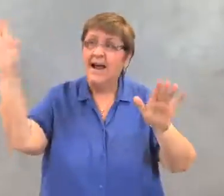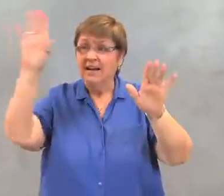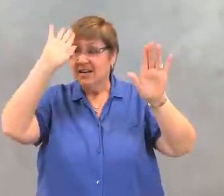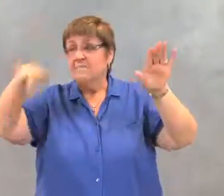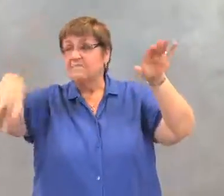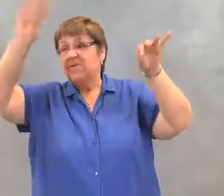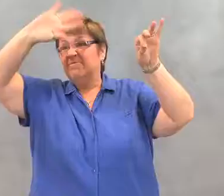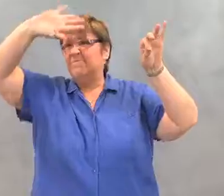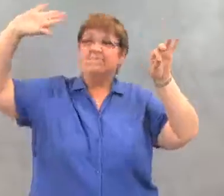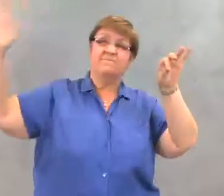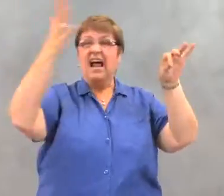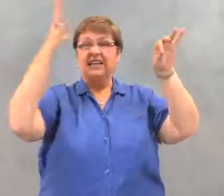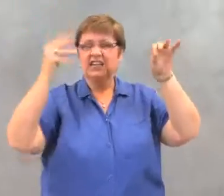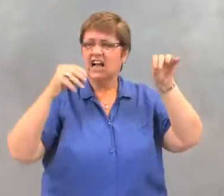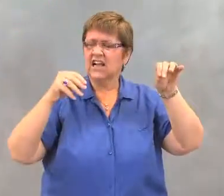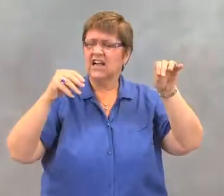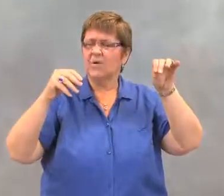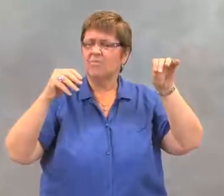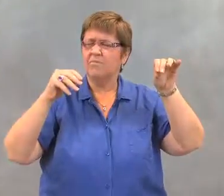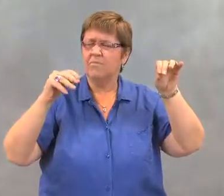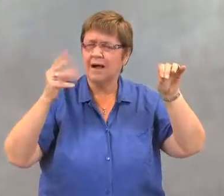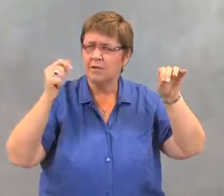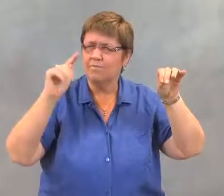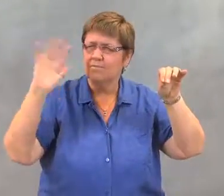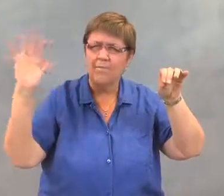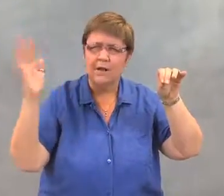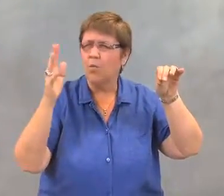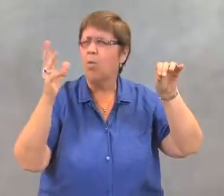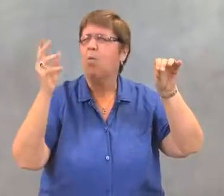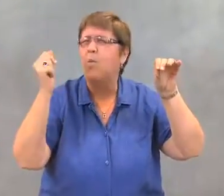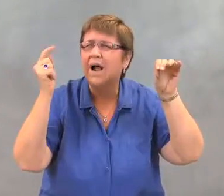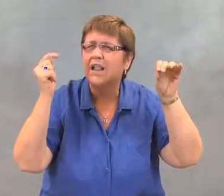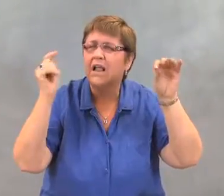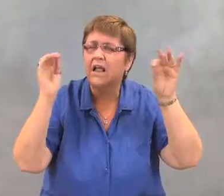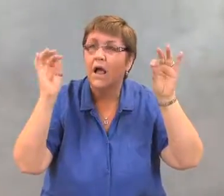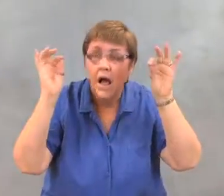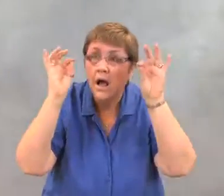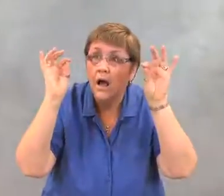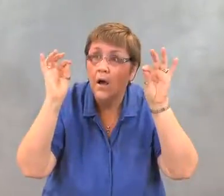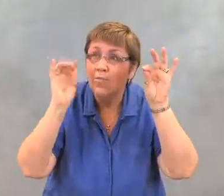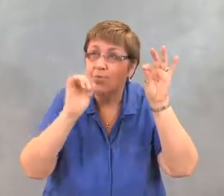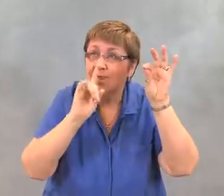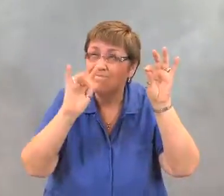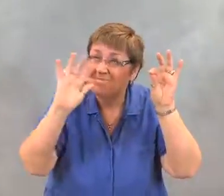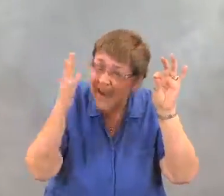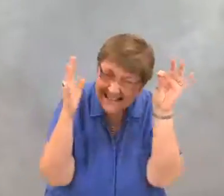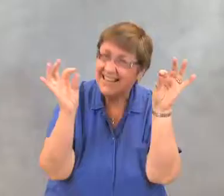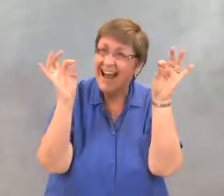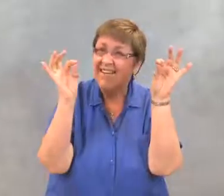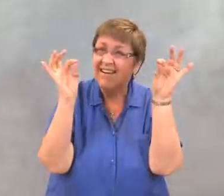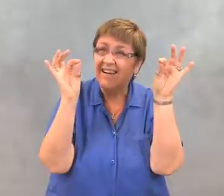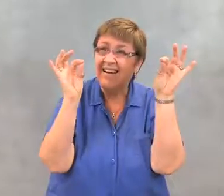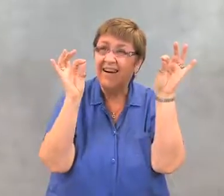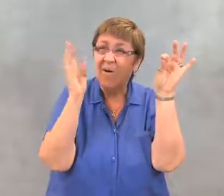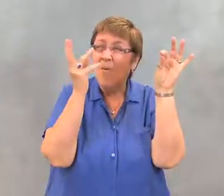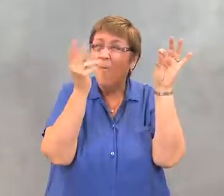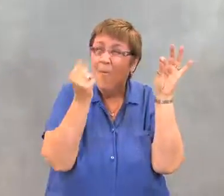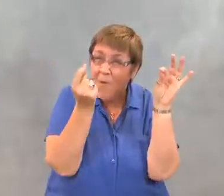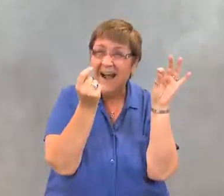When I did, he signed large and said, "I found five dollars!" I said, "Five dollars? What? Really?!"